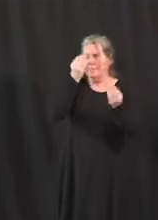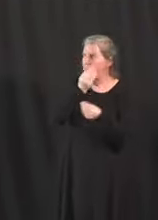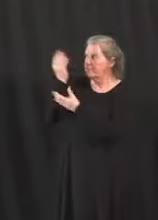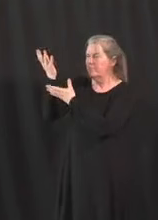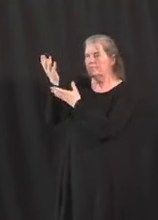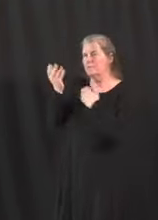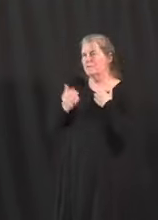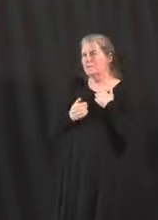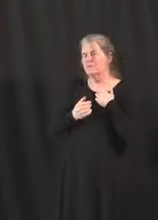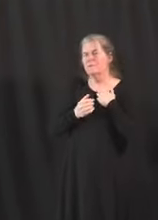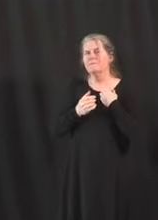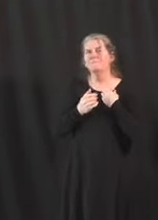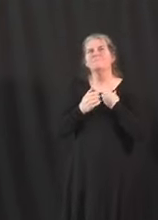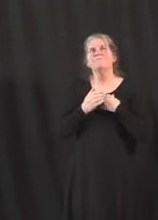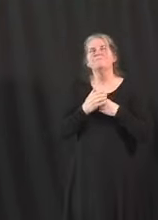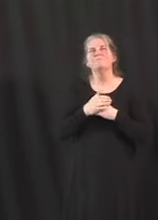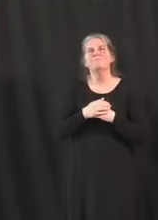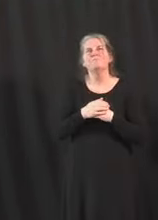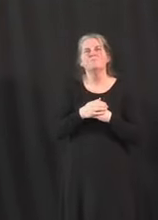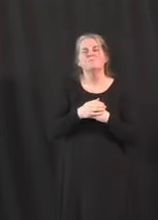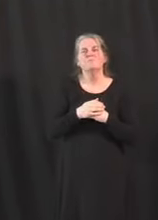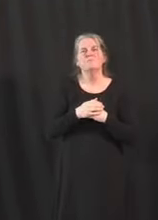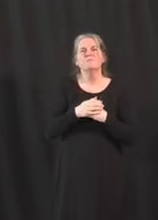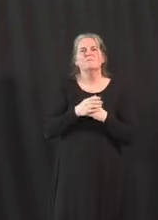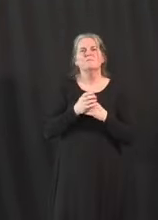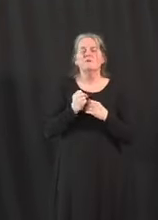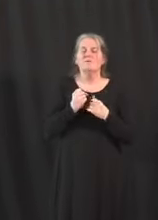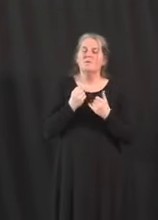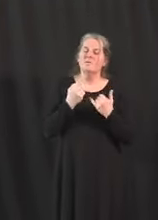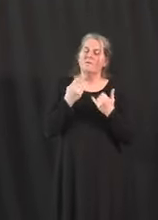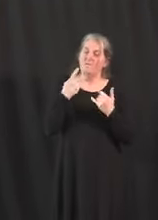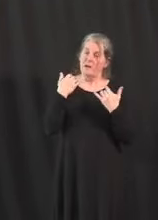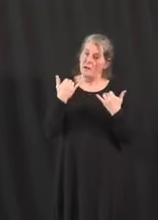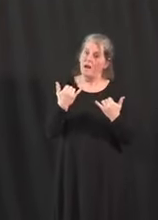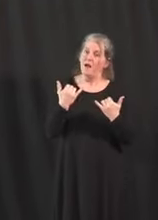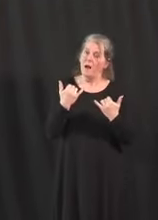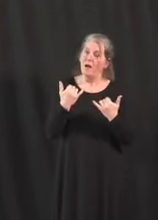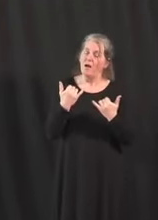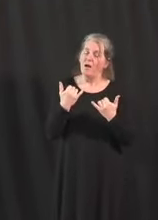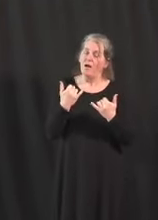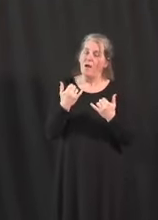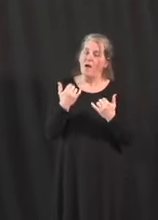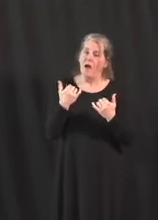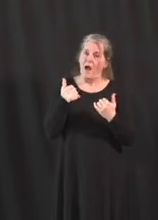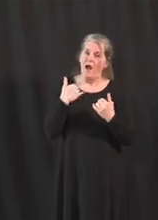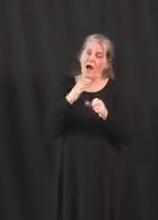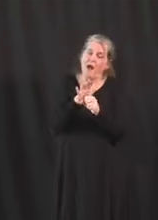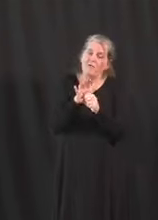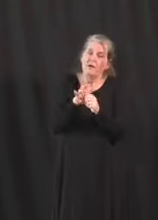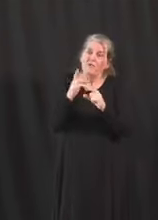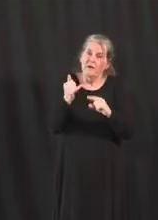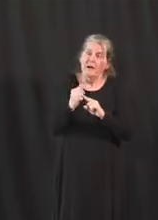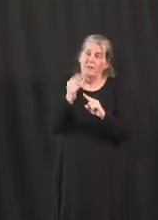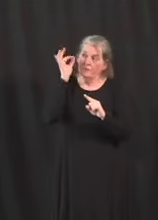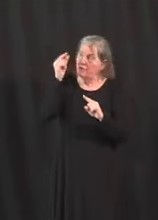IT'S A LOT FOR NOW. BUT, YOU KNOW, THE FEDERAL GOVERNMENT HAS AGREED AND WE HAVE SAID THIS AS WELL, YOU